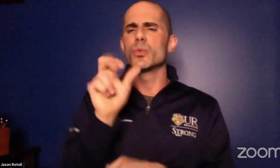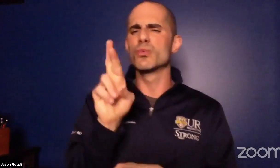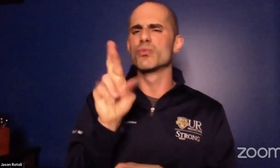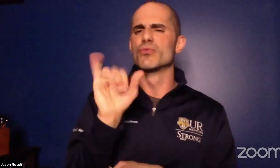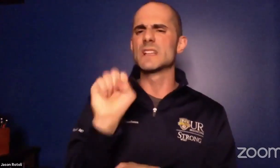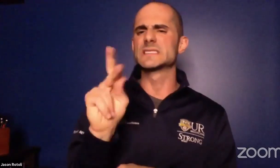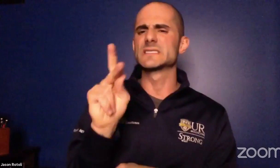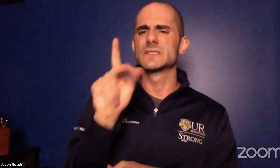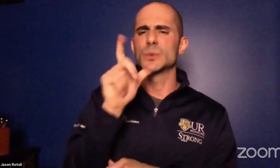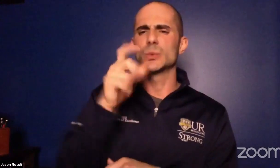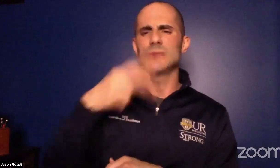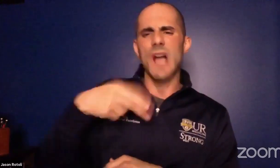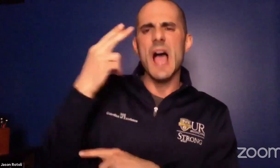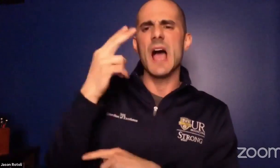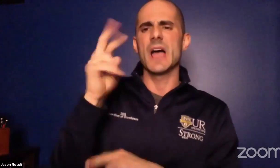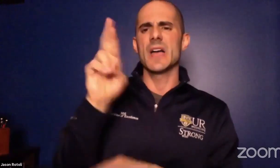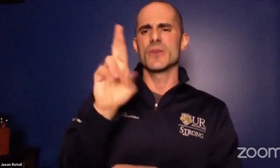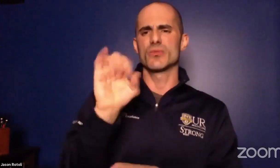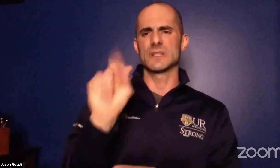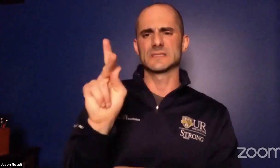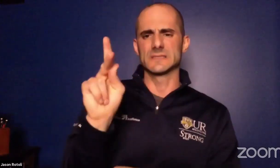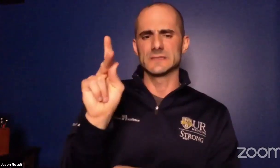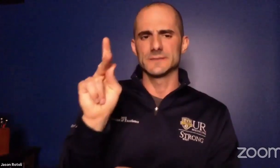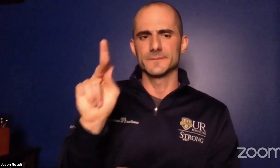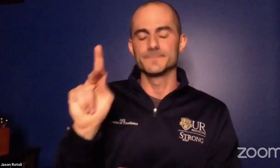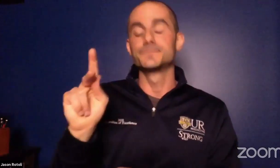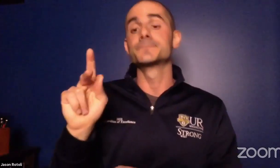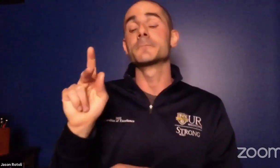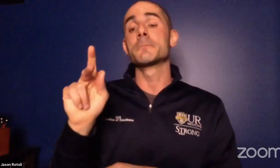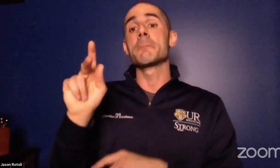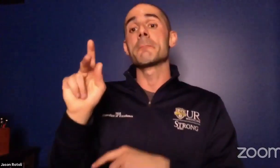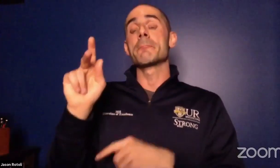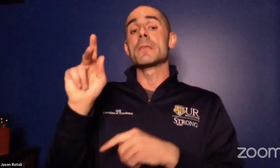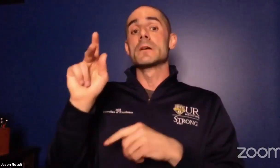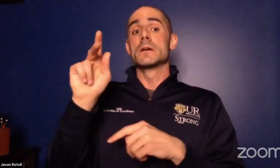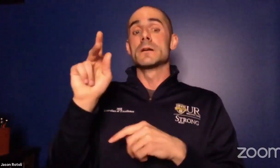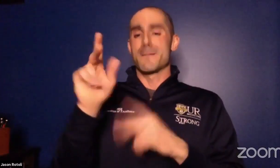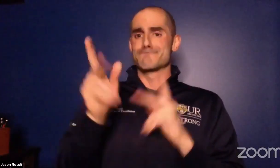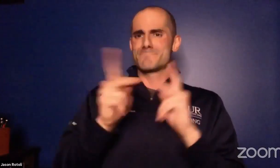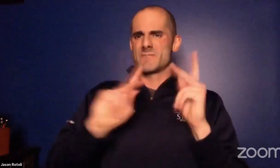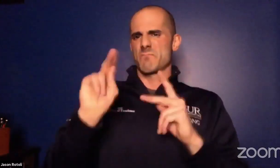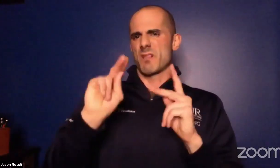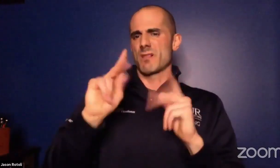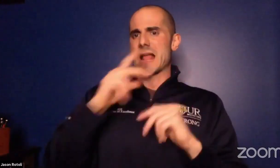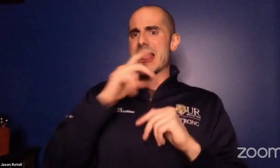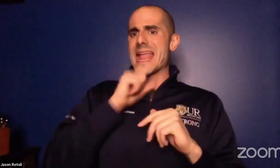Or maybe they're confused and having a hard time what is going on. So, people may not have an